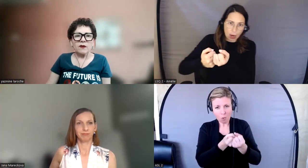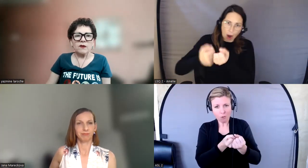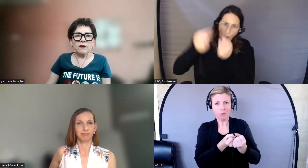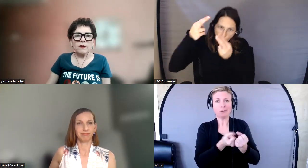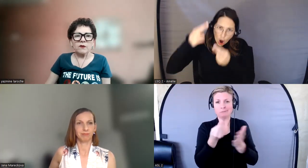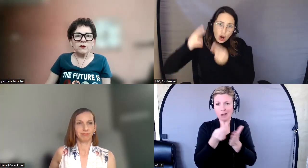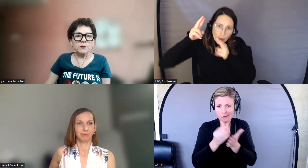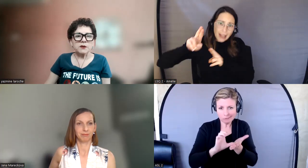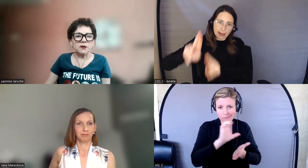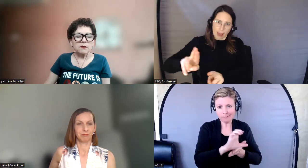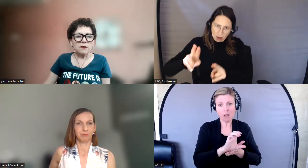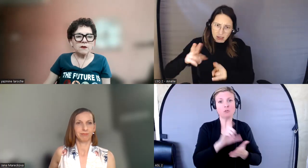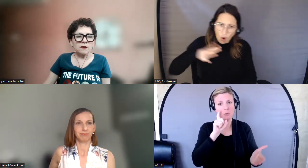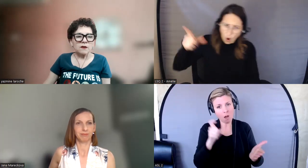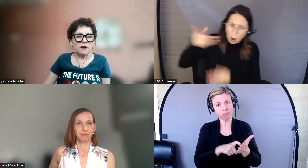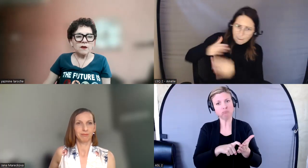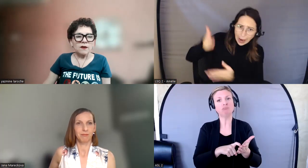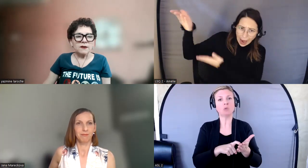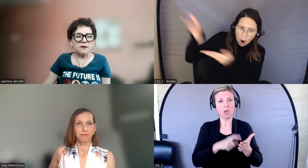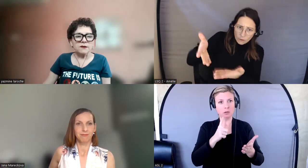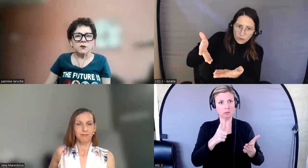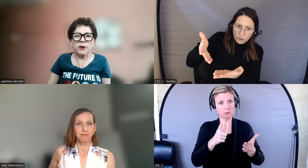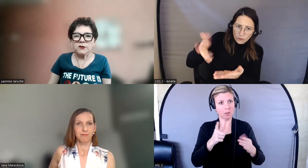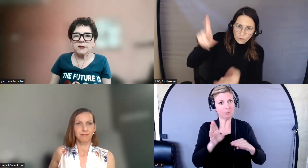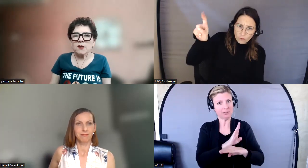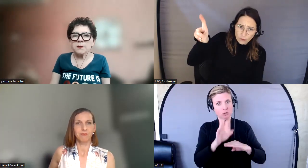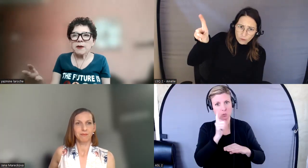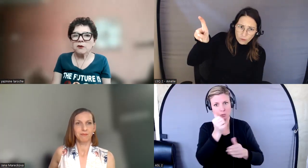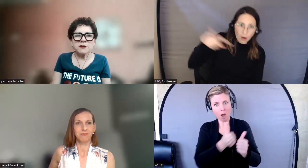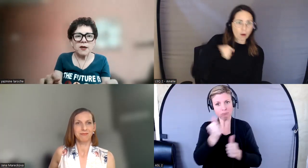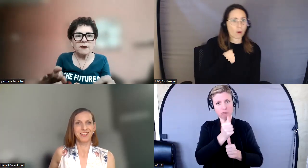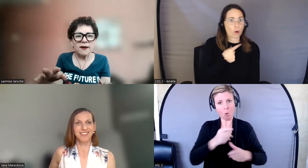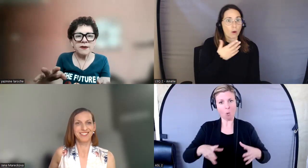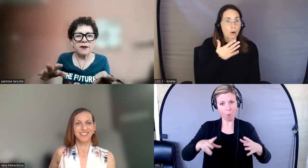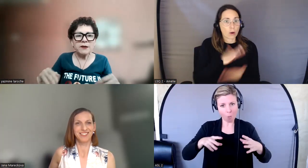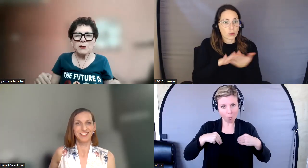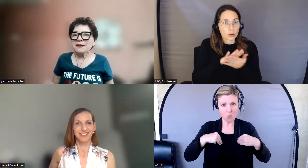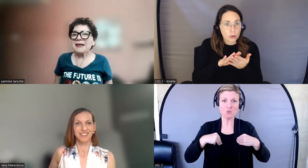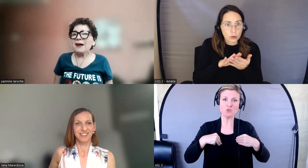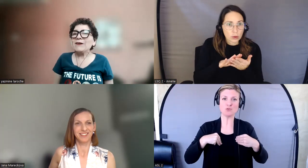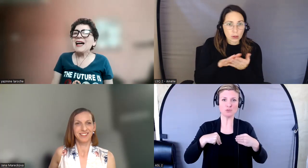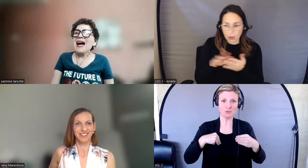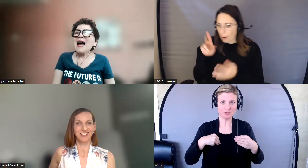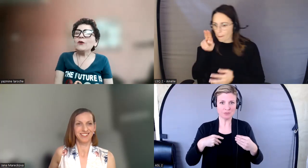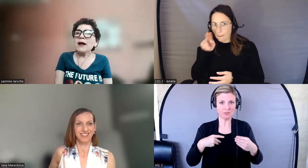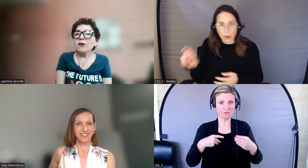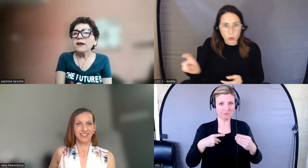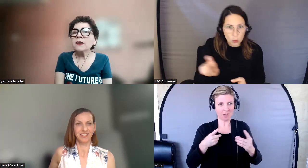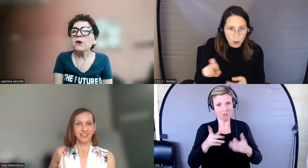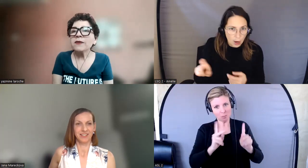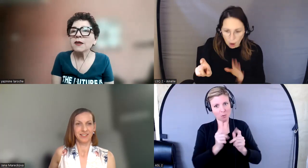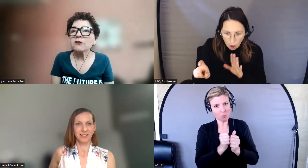sorry I just lost my mouse okay I think I've unmuted now well you know I think you should